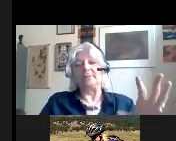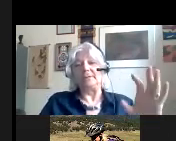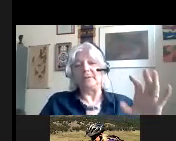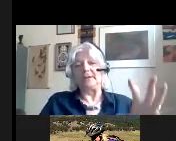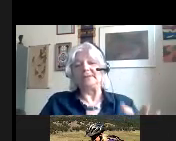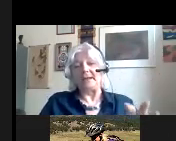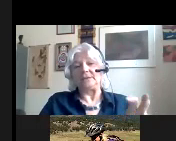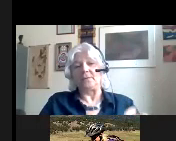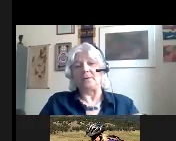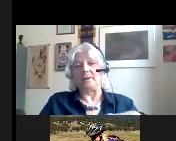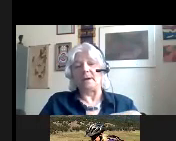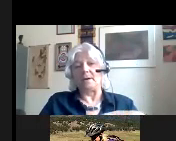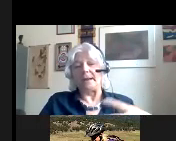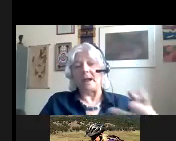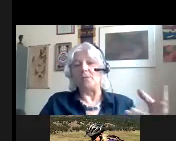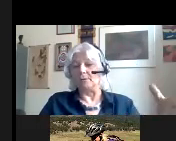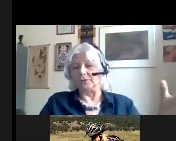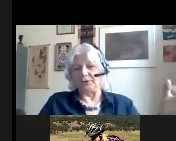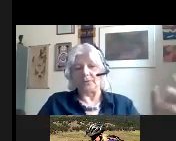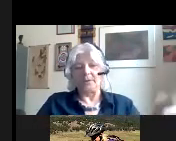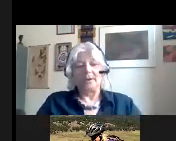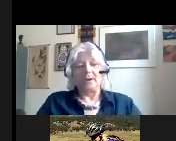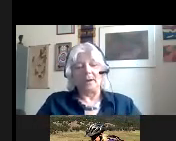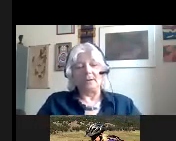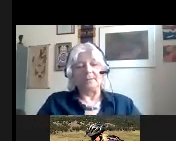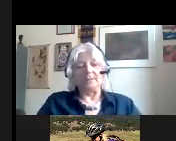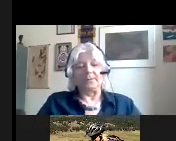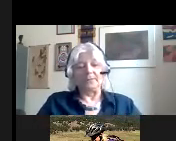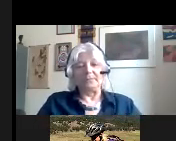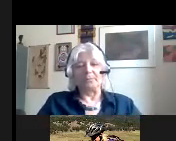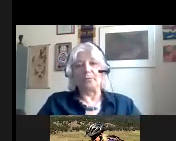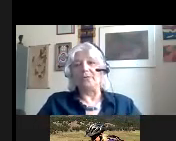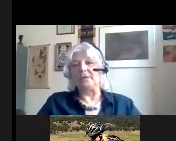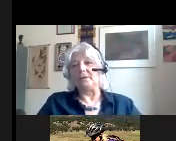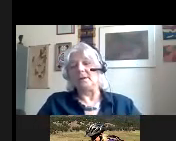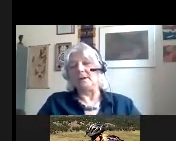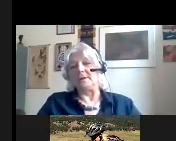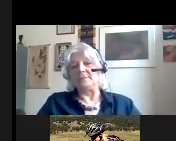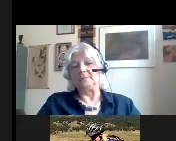read stats for an hour or two, of proven disparities